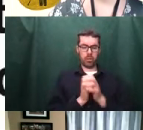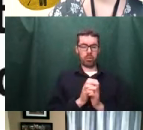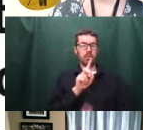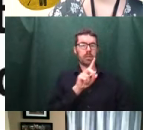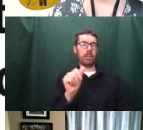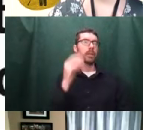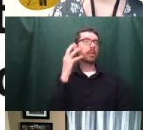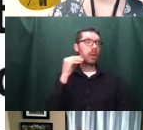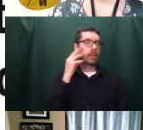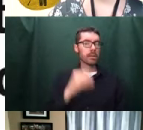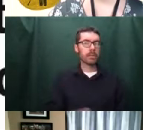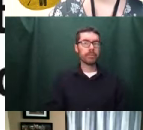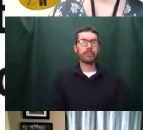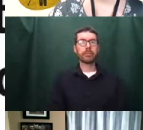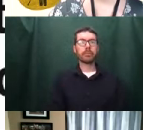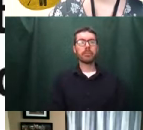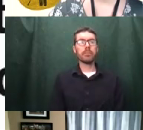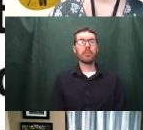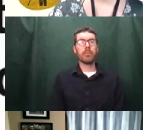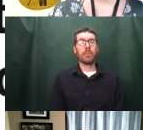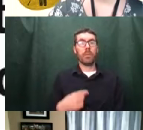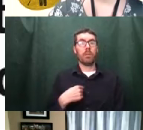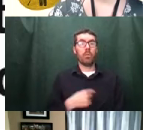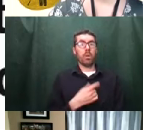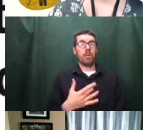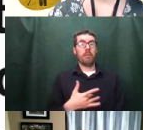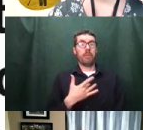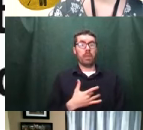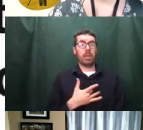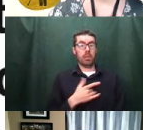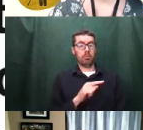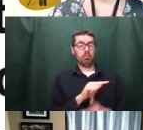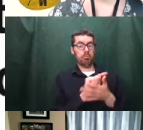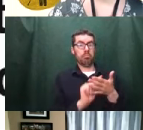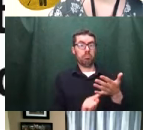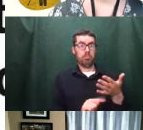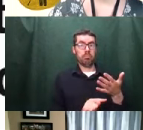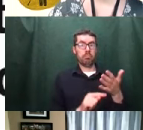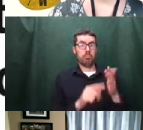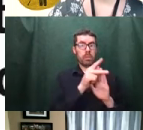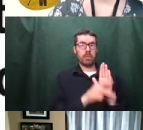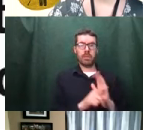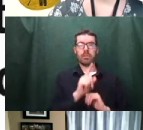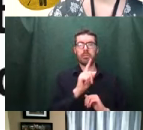think these principles are really valuable and also will bring us to, uh, an understanding